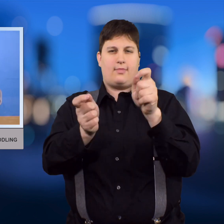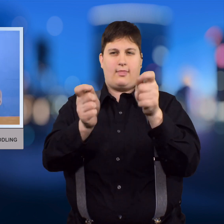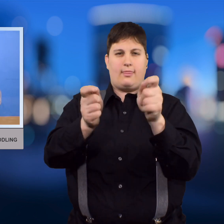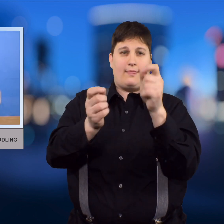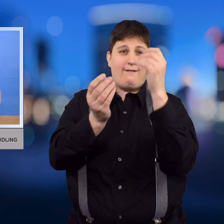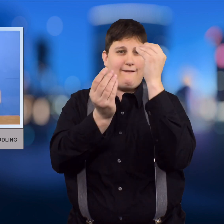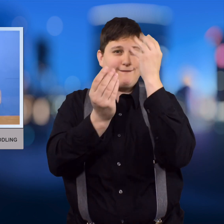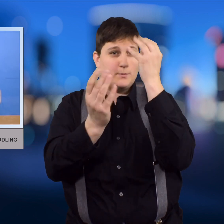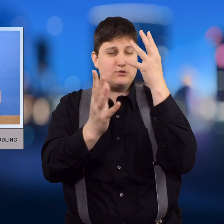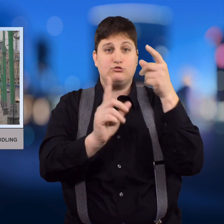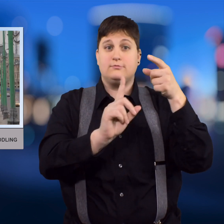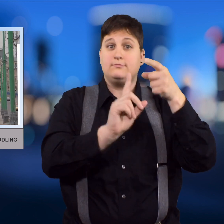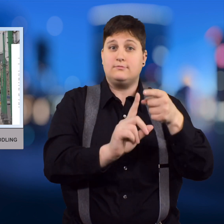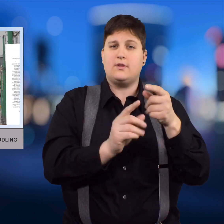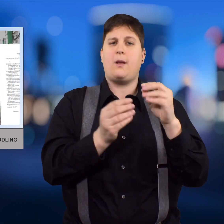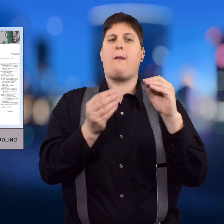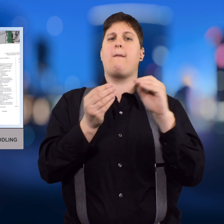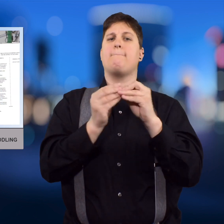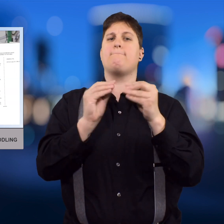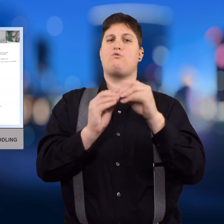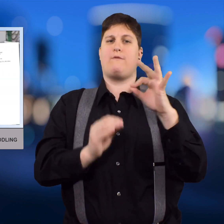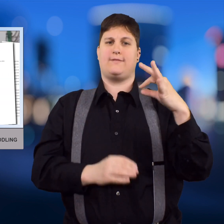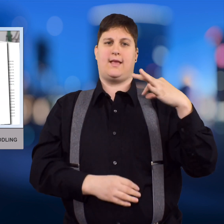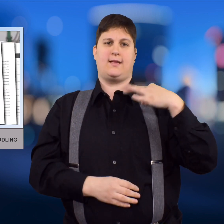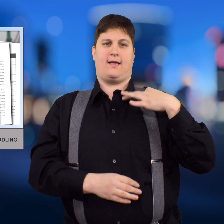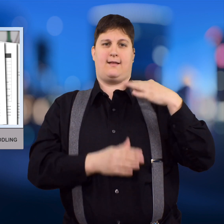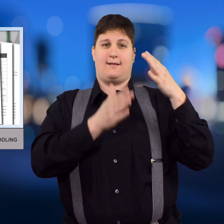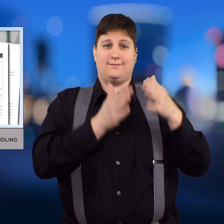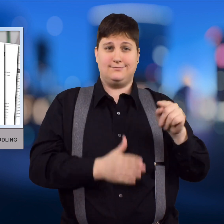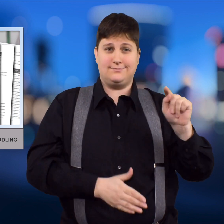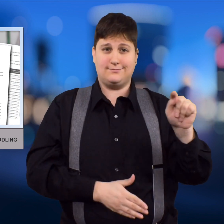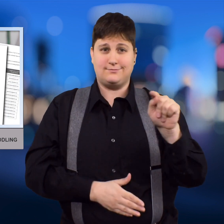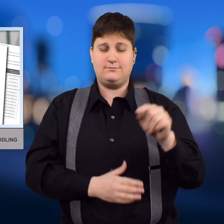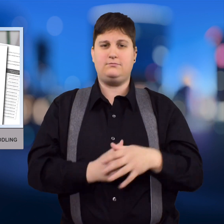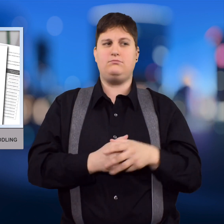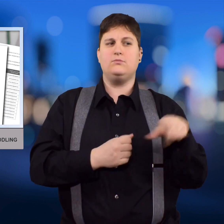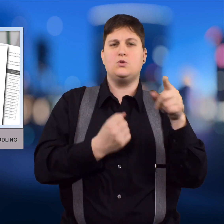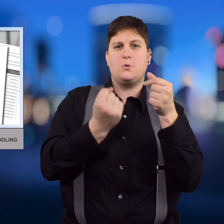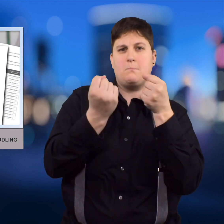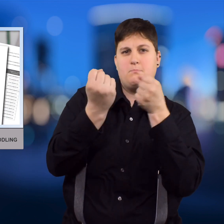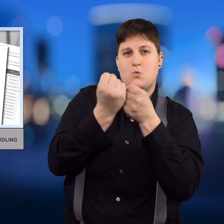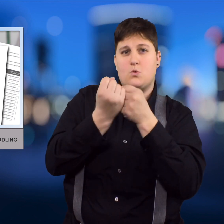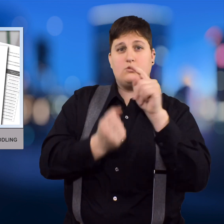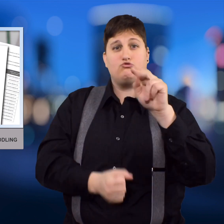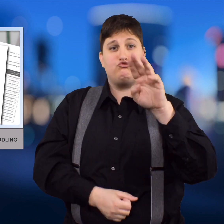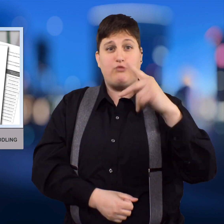They allegedly manipulated information about a number of candidates, but by mid-2016 supported